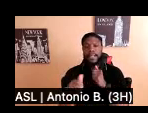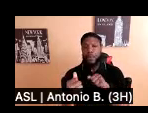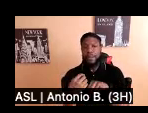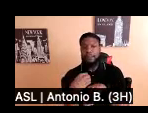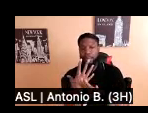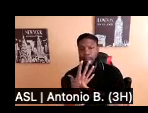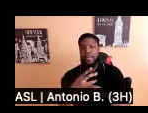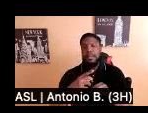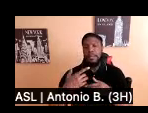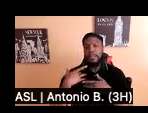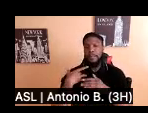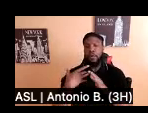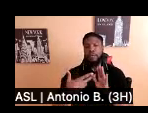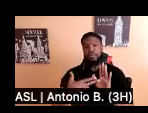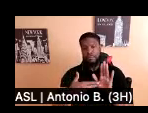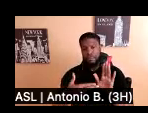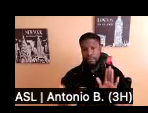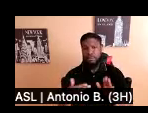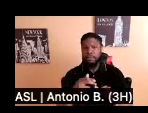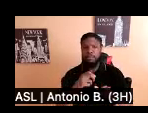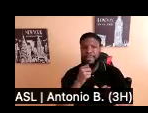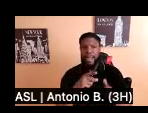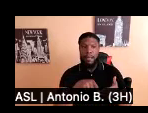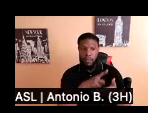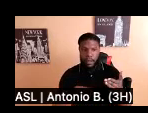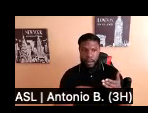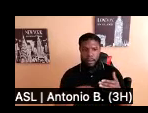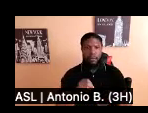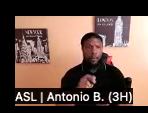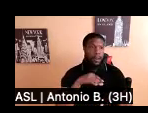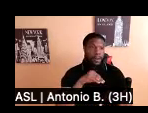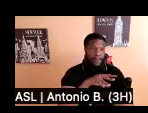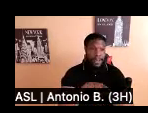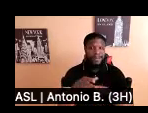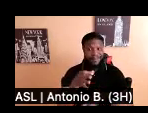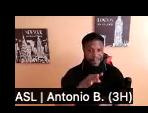starting with advice or criticism. Instead, we introduce ourselves. We ask how the person is